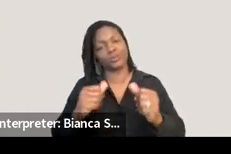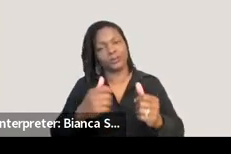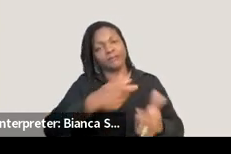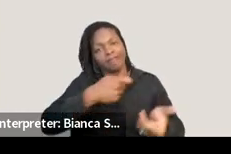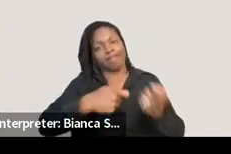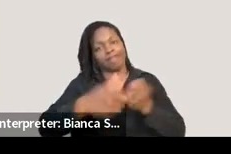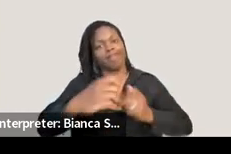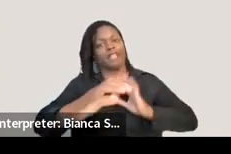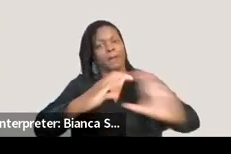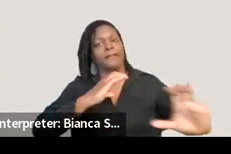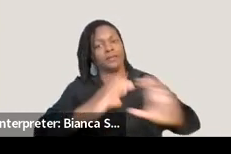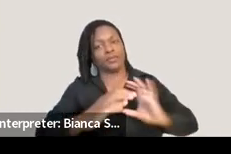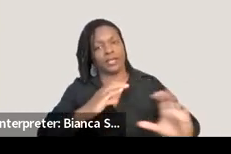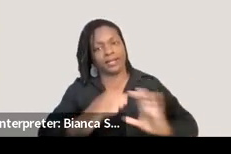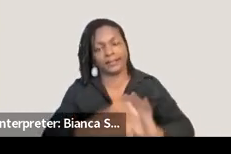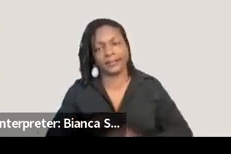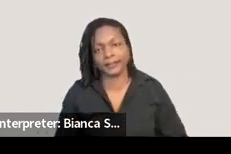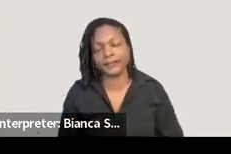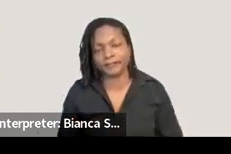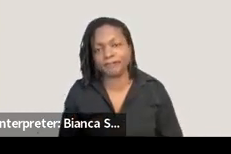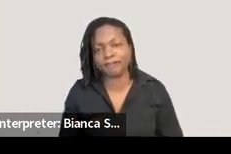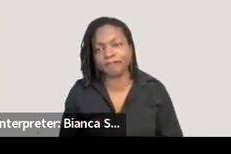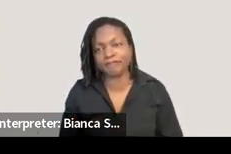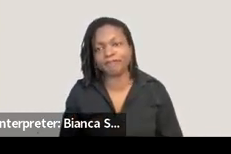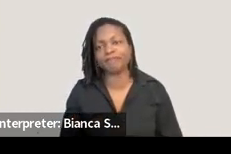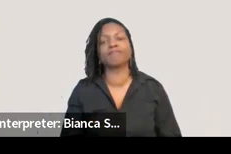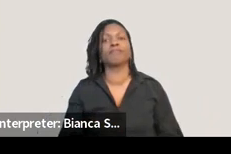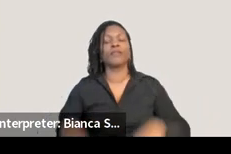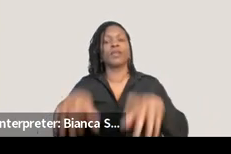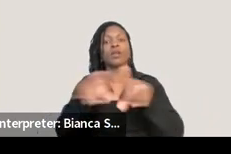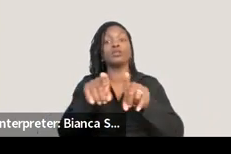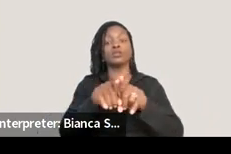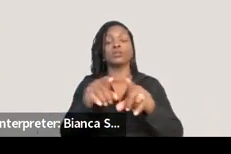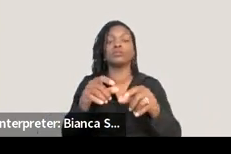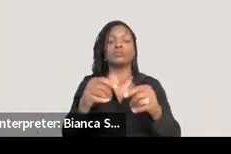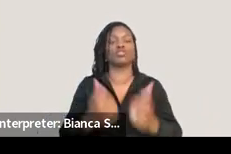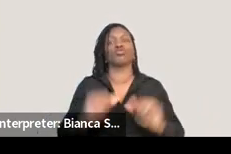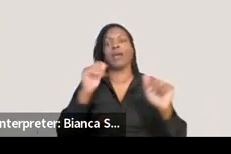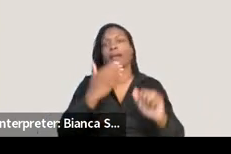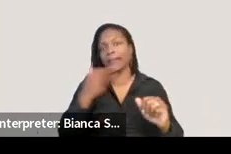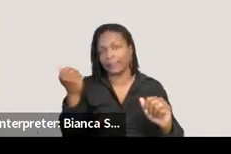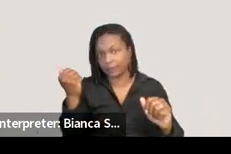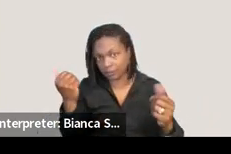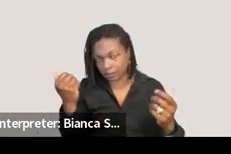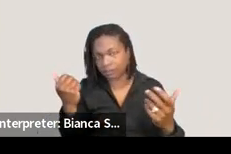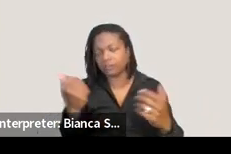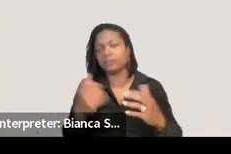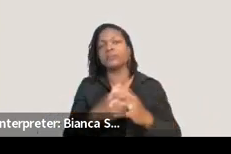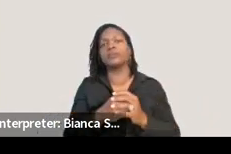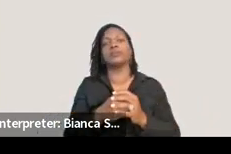I also want to ensure that we're being, We have cultural competence and that.